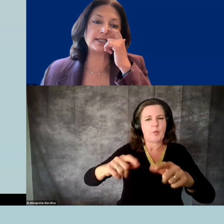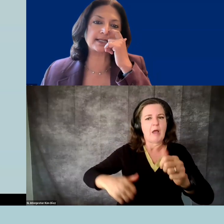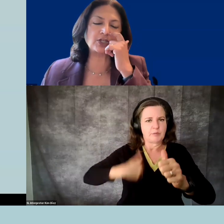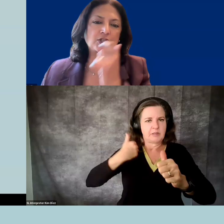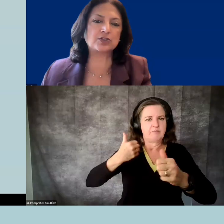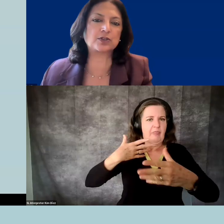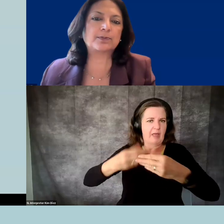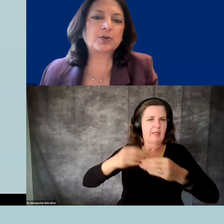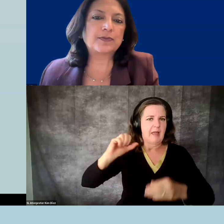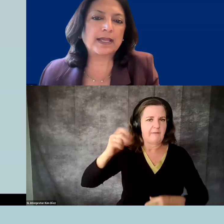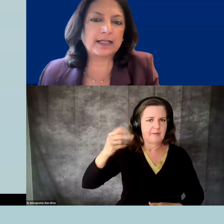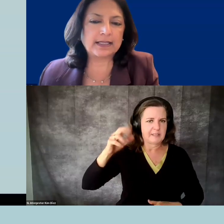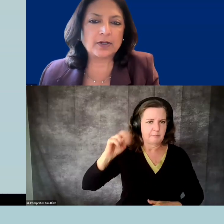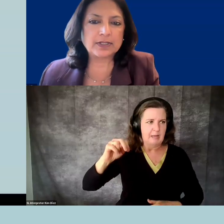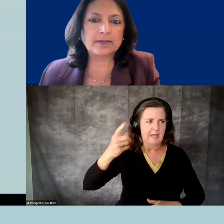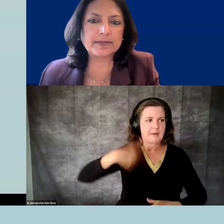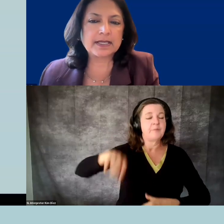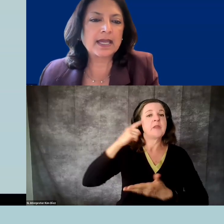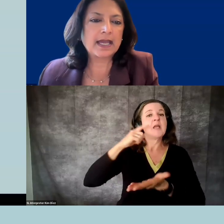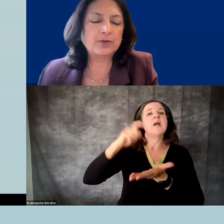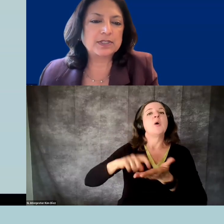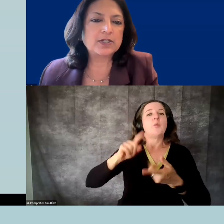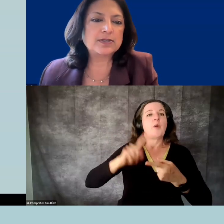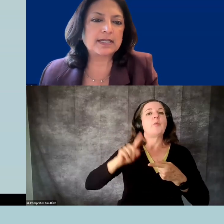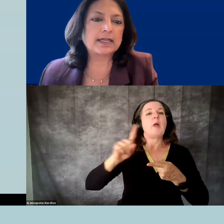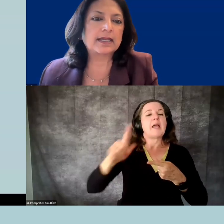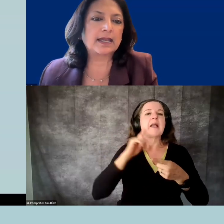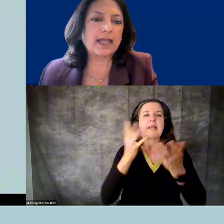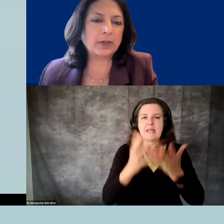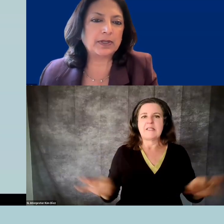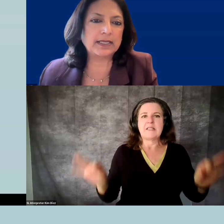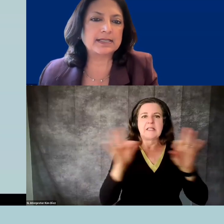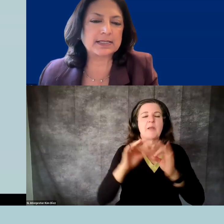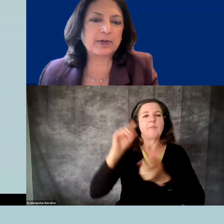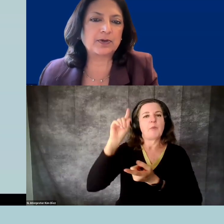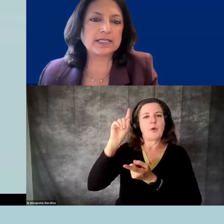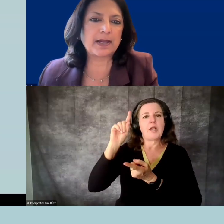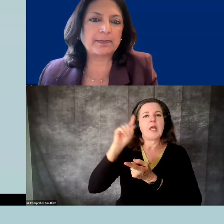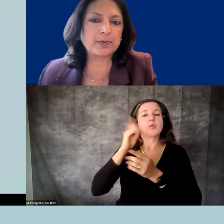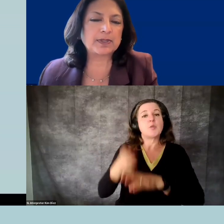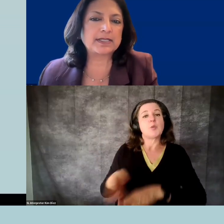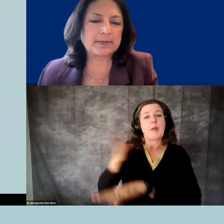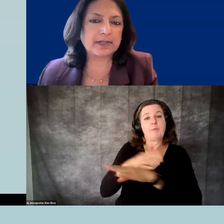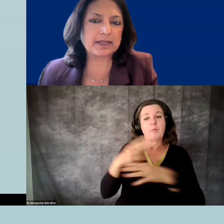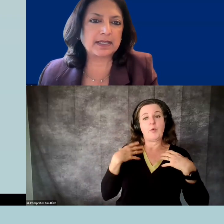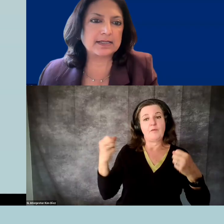is essential to improving health outcomes and reducing inequities experienced by people with disabilities